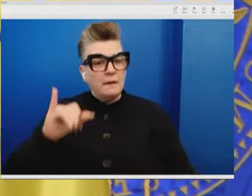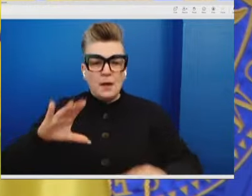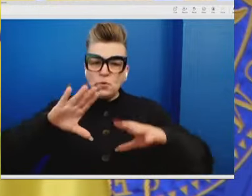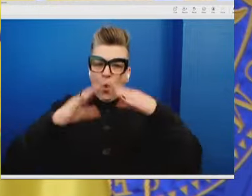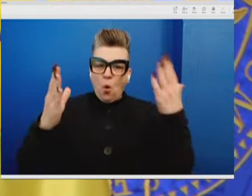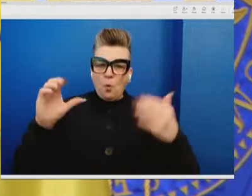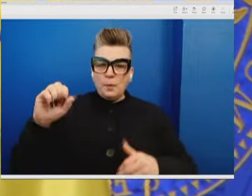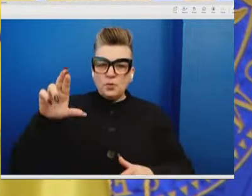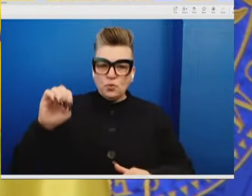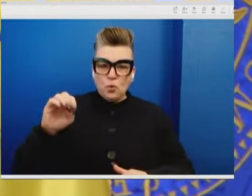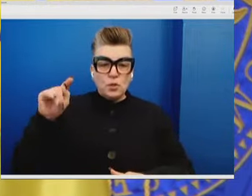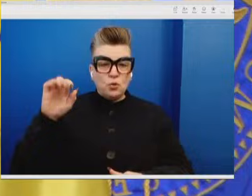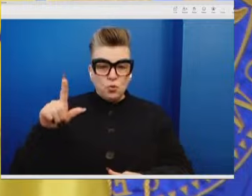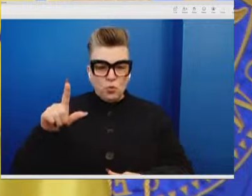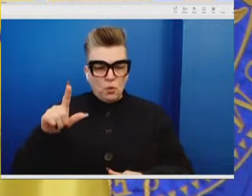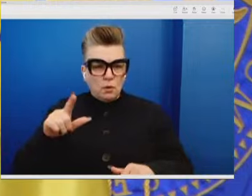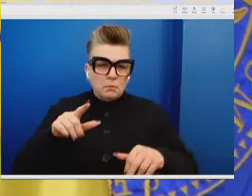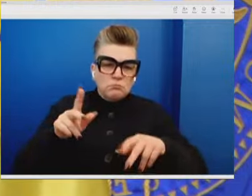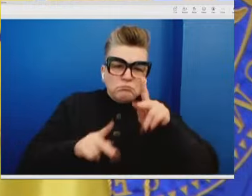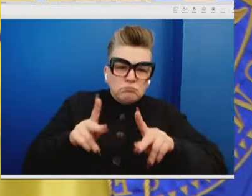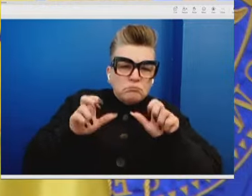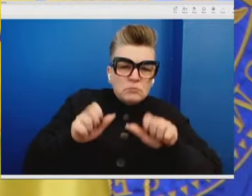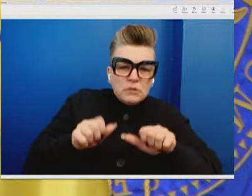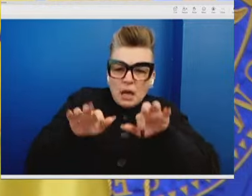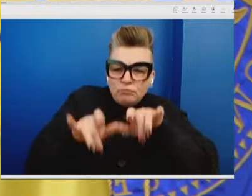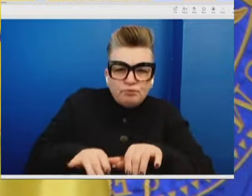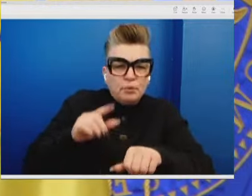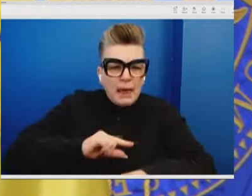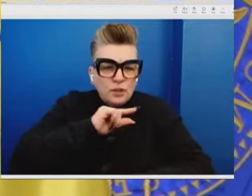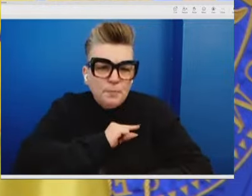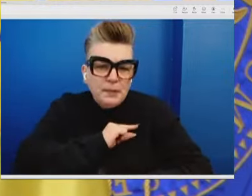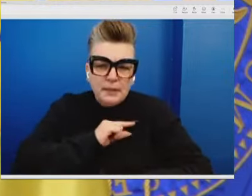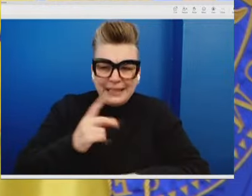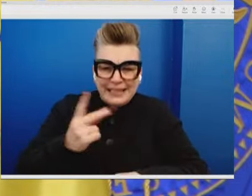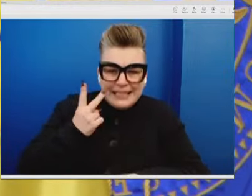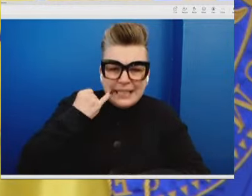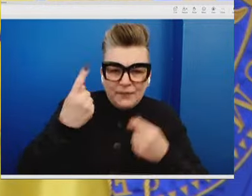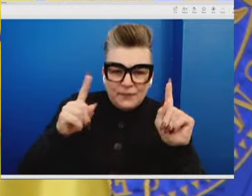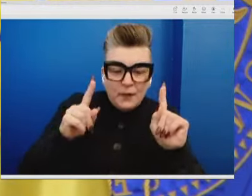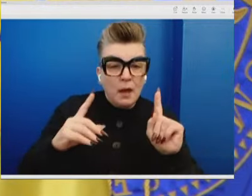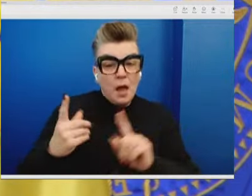for them. So we started pilots last summer to really start testing out ideas and data